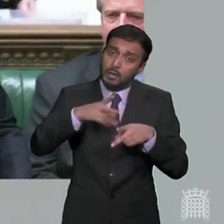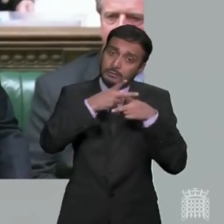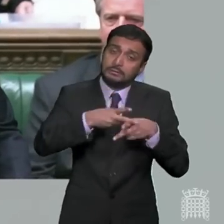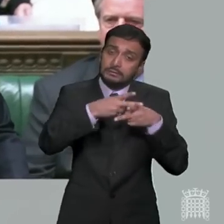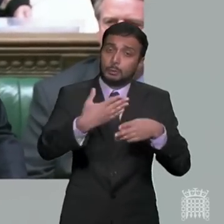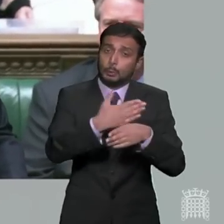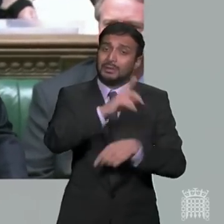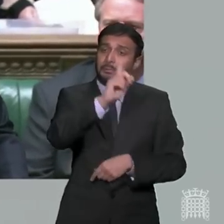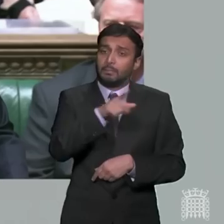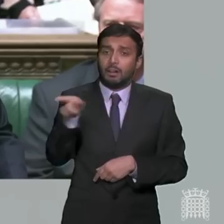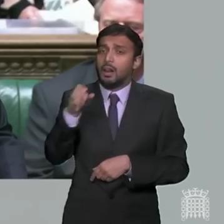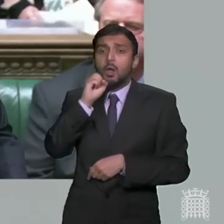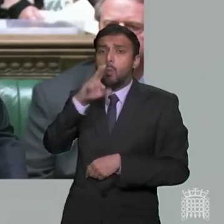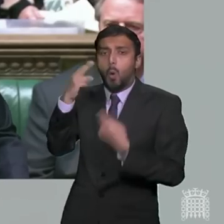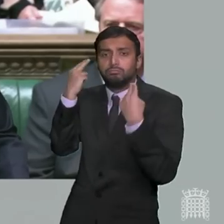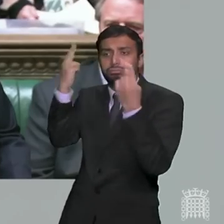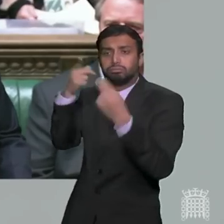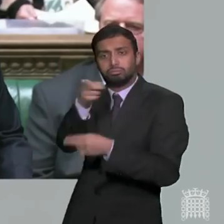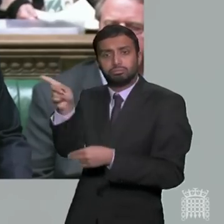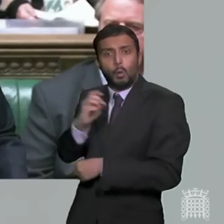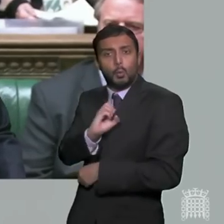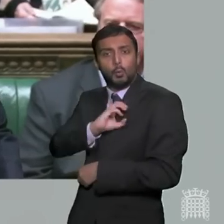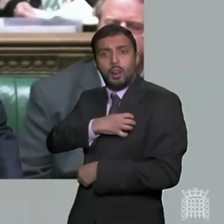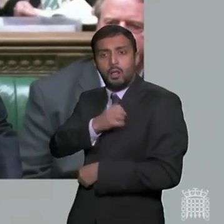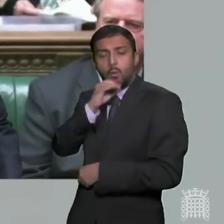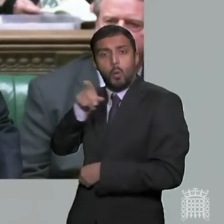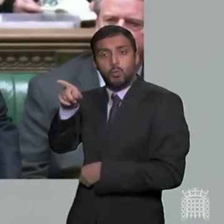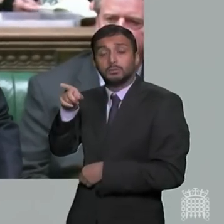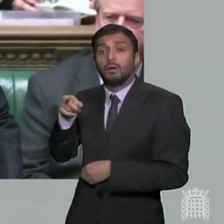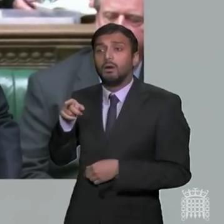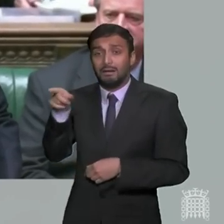He said that he would honour Brexit, but he tried to have a second referendum.